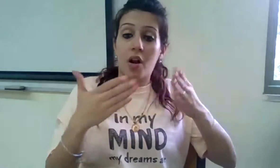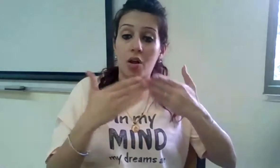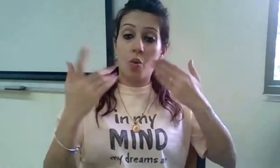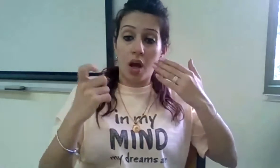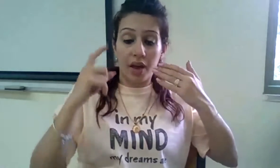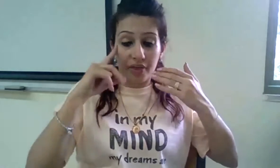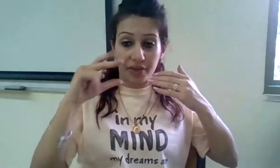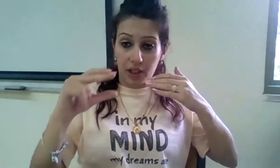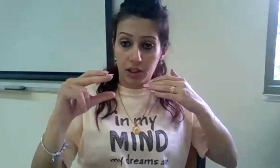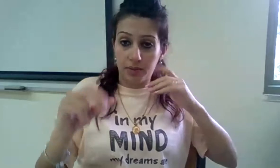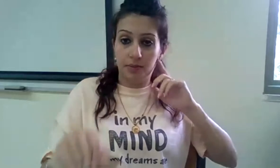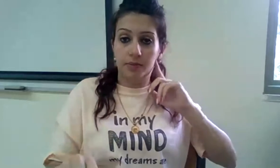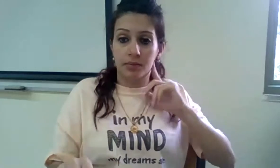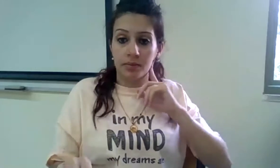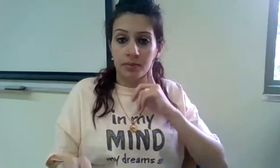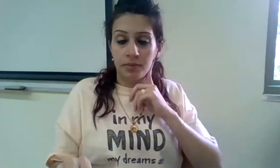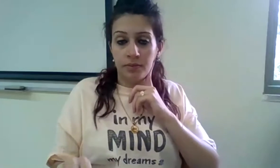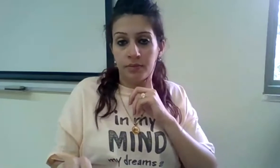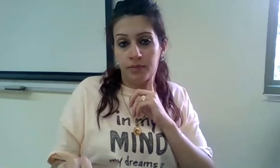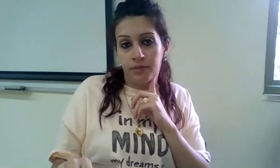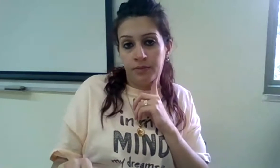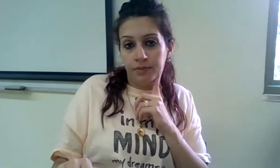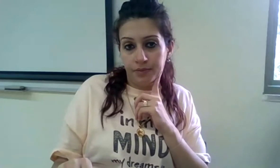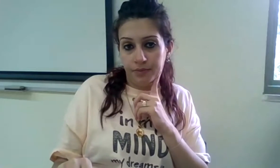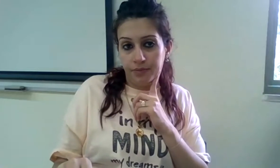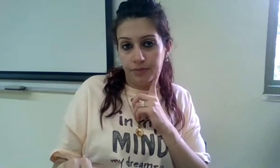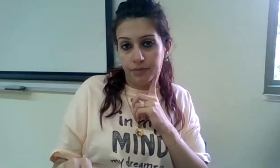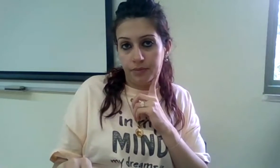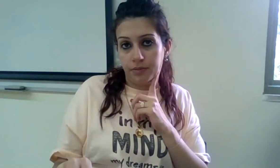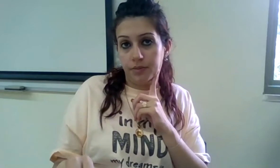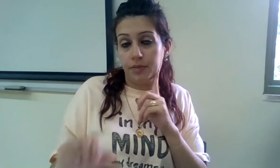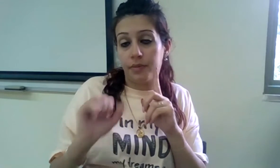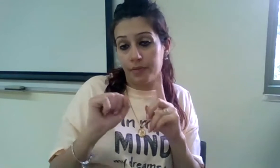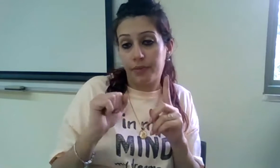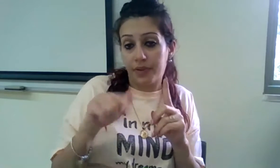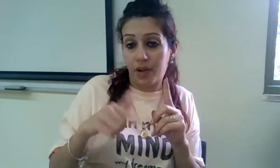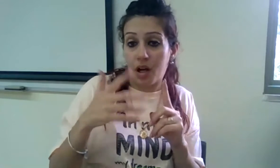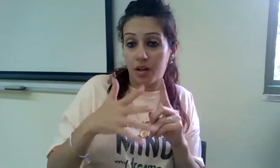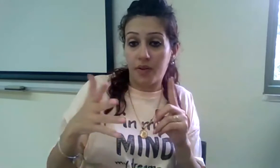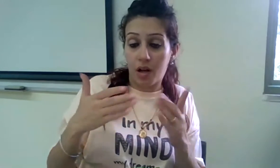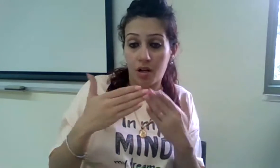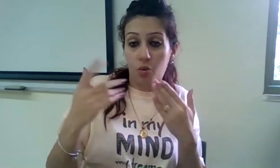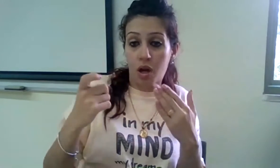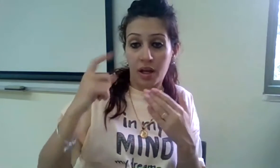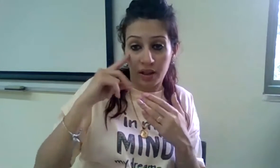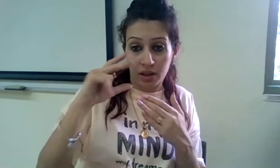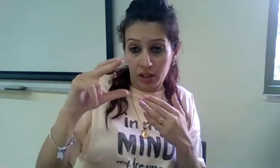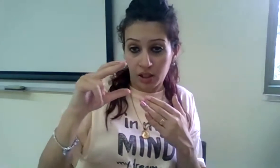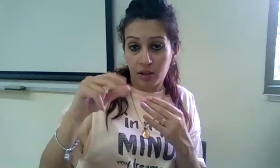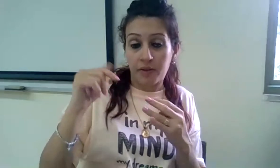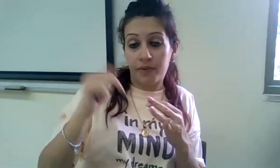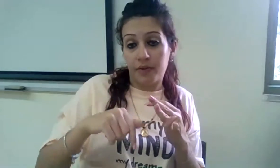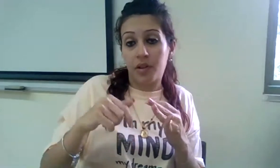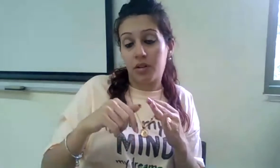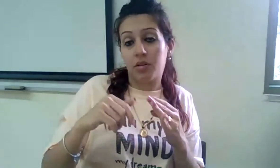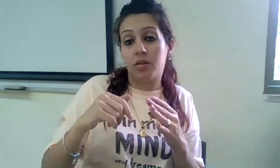rid of the need to control, because if they want to control all the processes in the classroom, it's not going to happen.